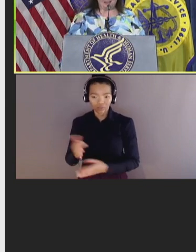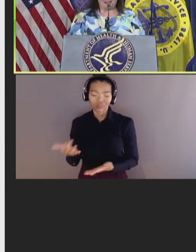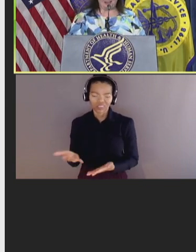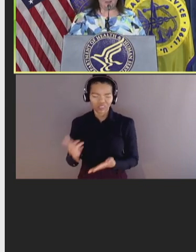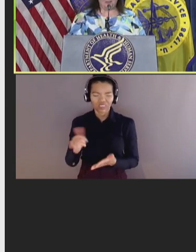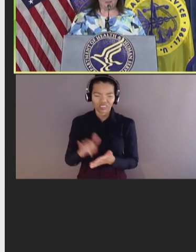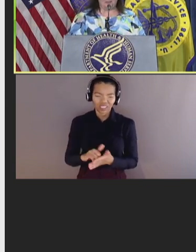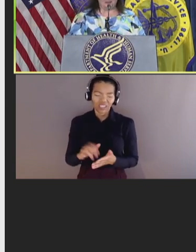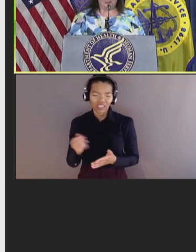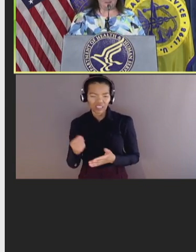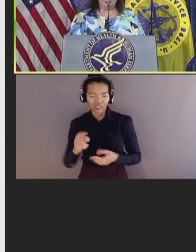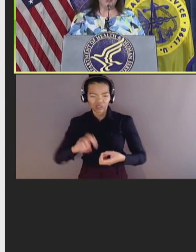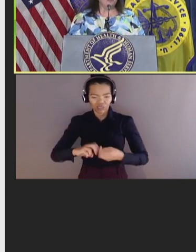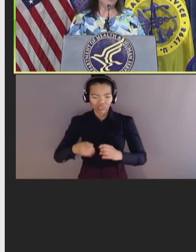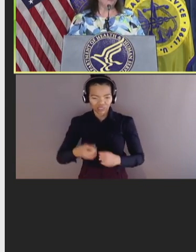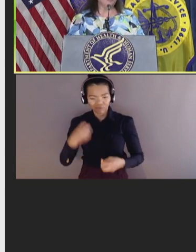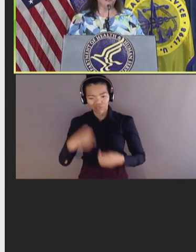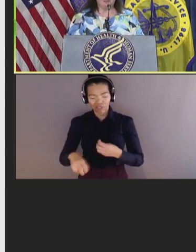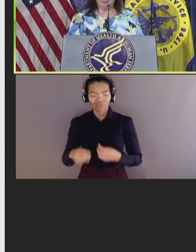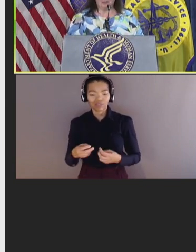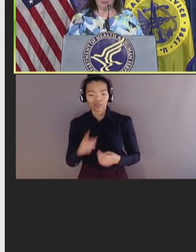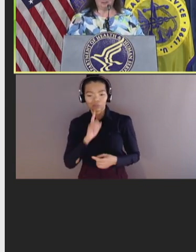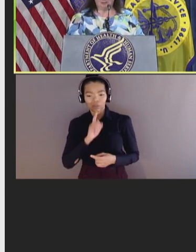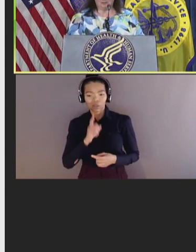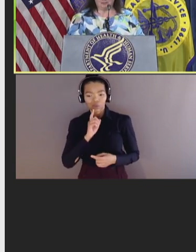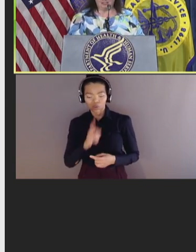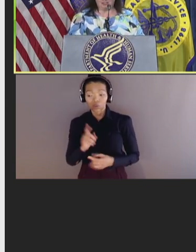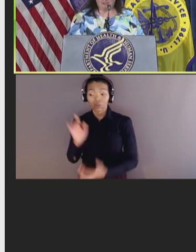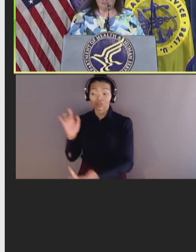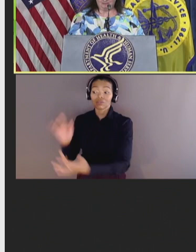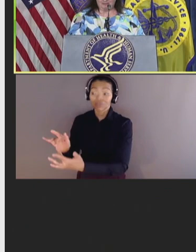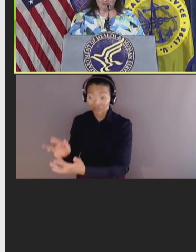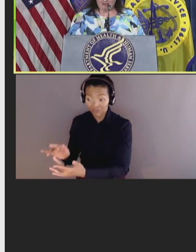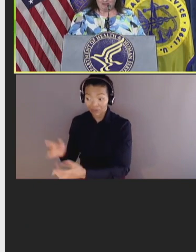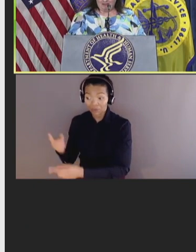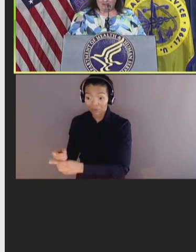how you ensure that you're reaching the people that you're supposed to reach.